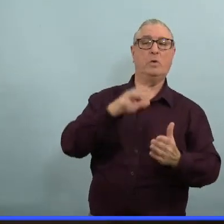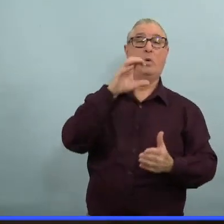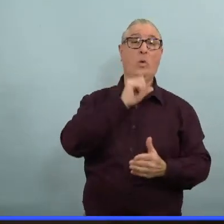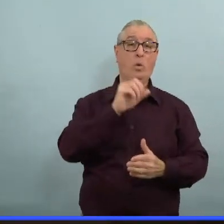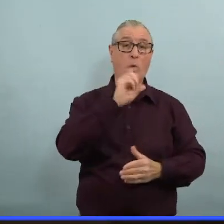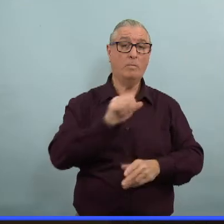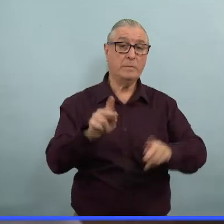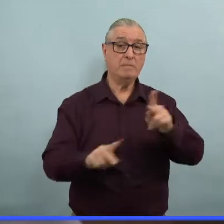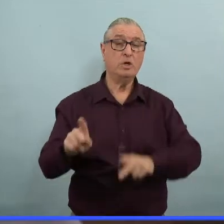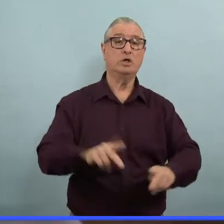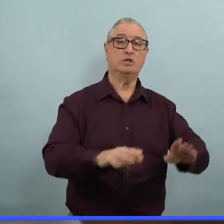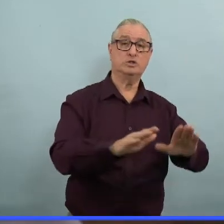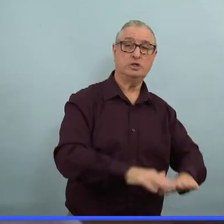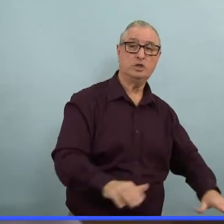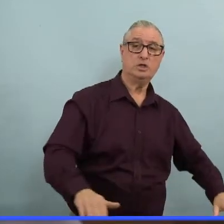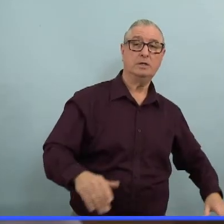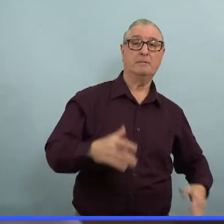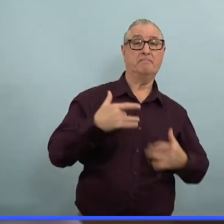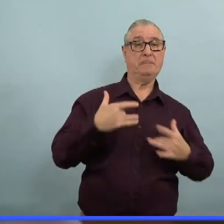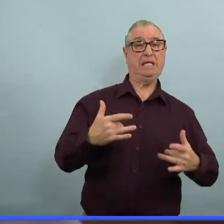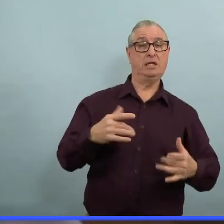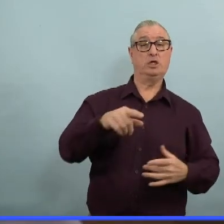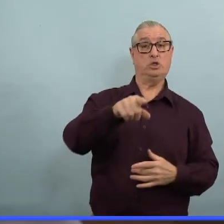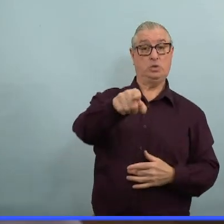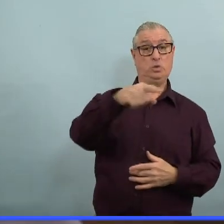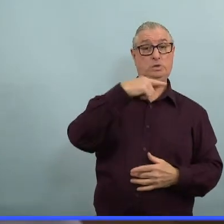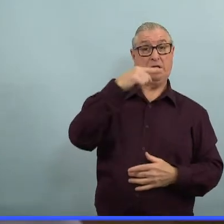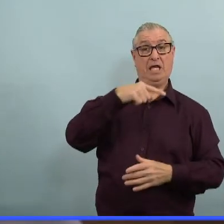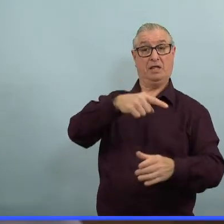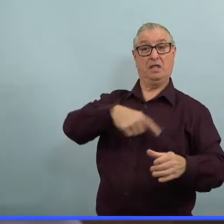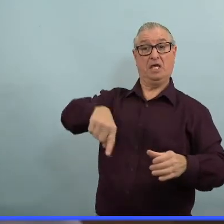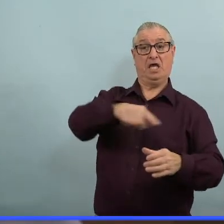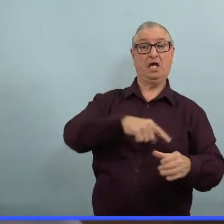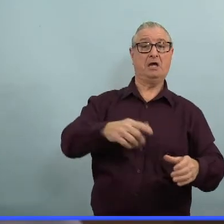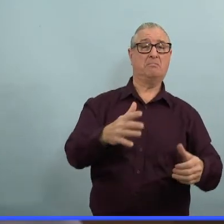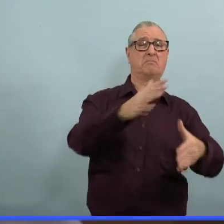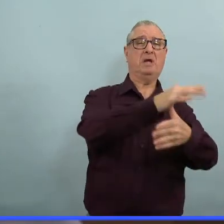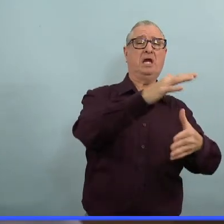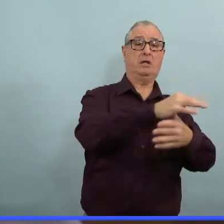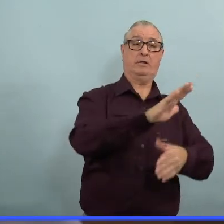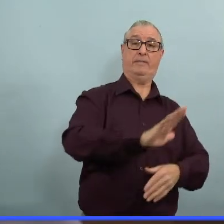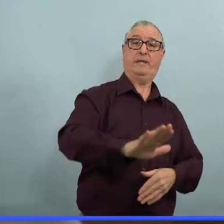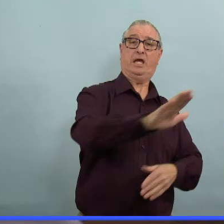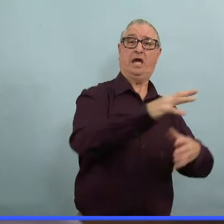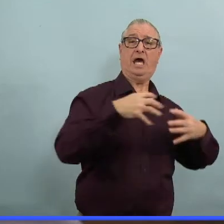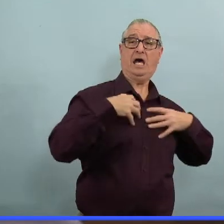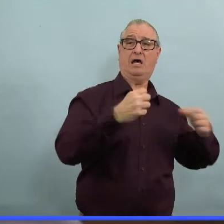well i mean i think that's the that's our pre-pandemic era right we we faced many